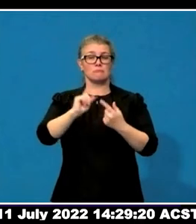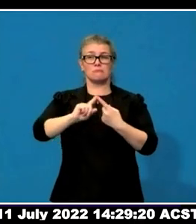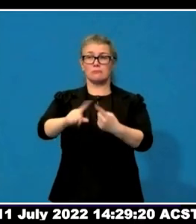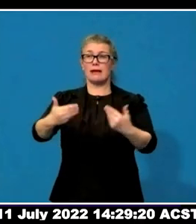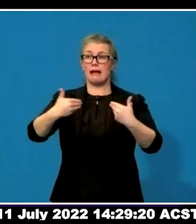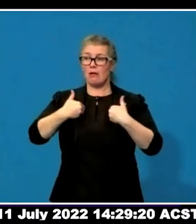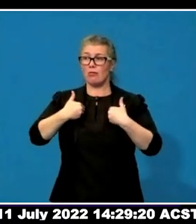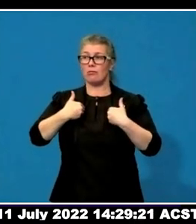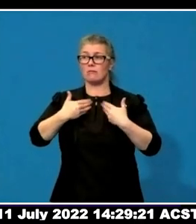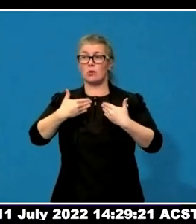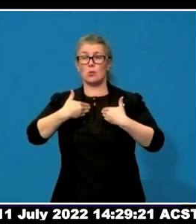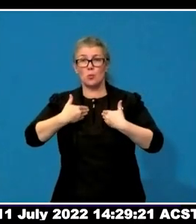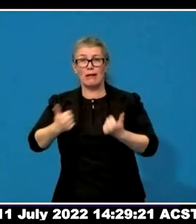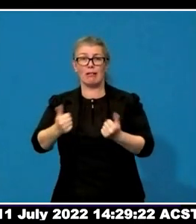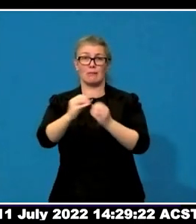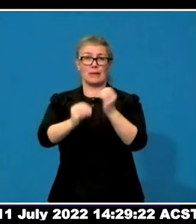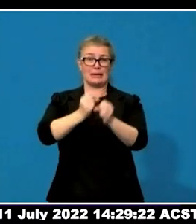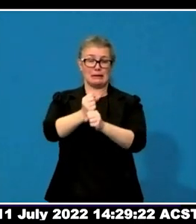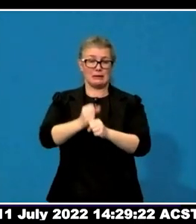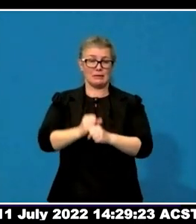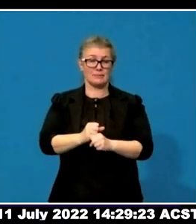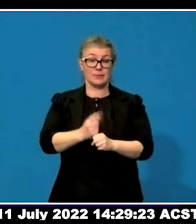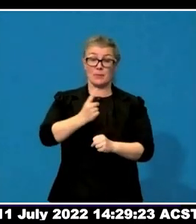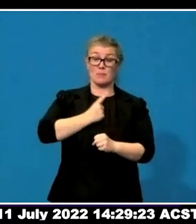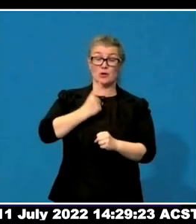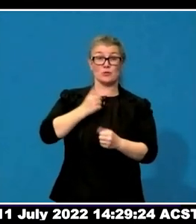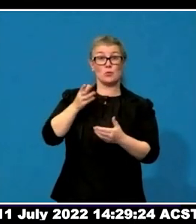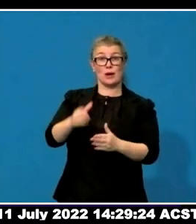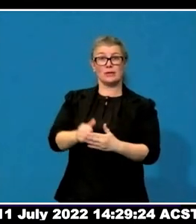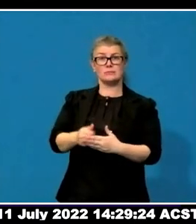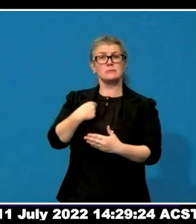From a practical side and personal side of things, I've seen how it is demonstrated